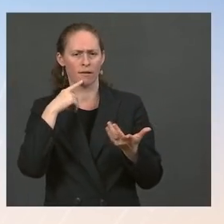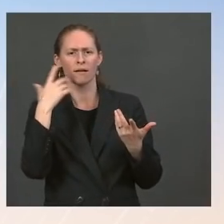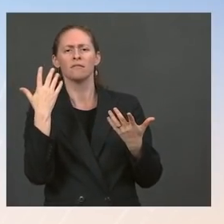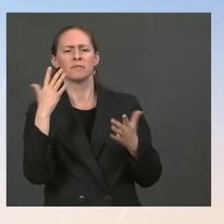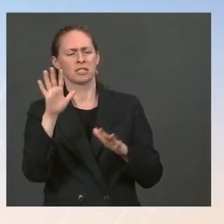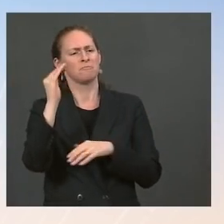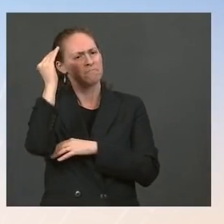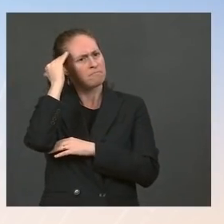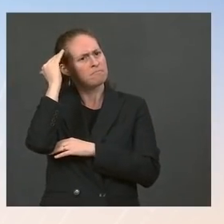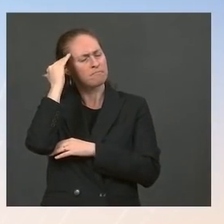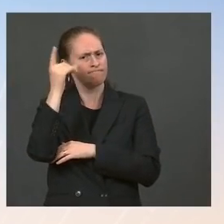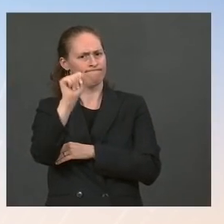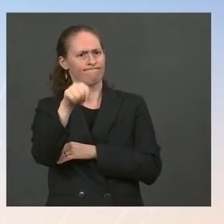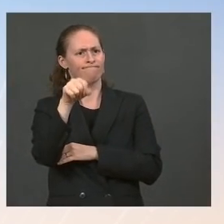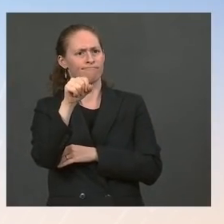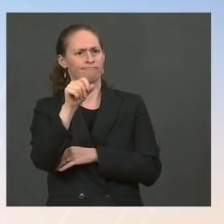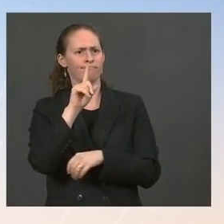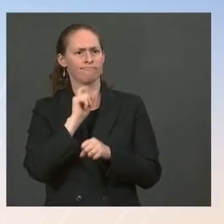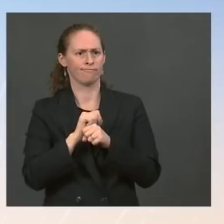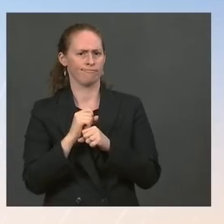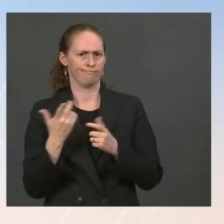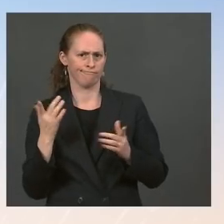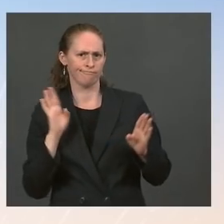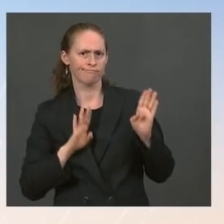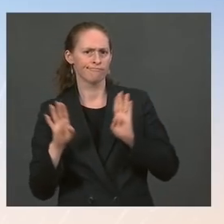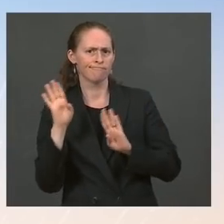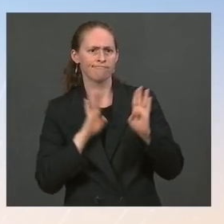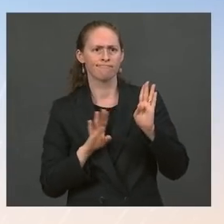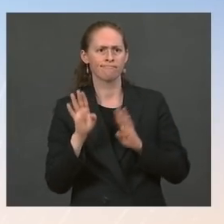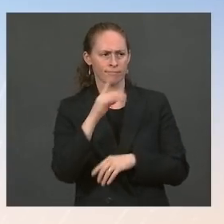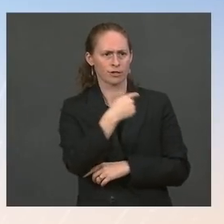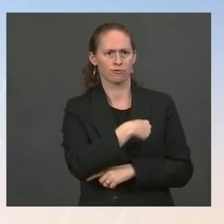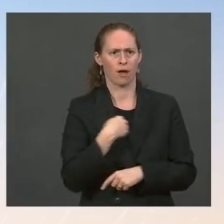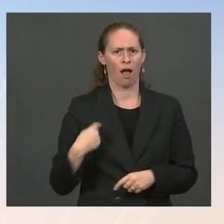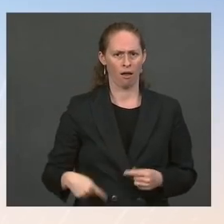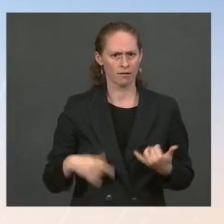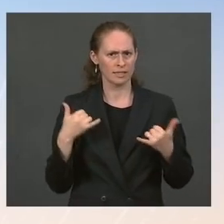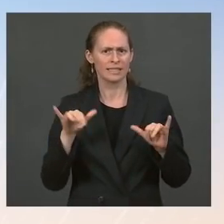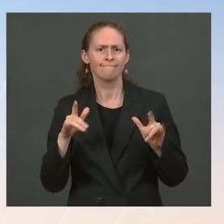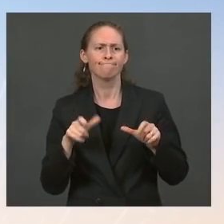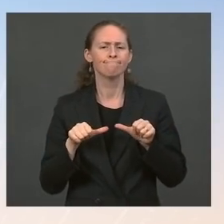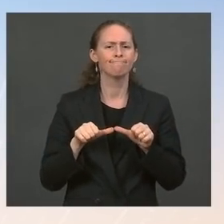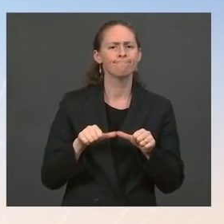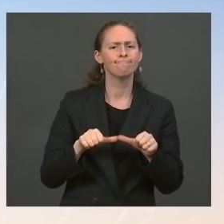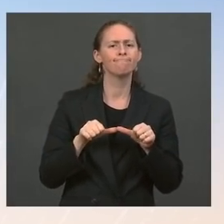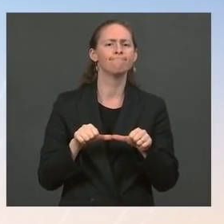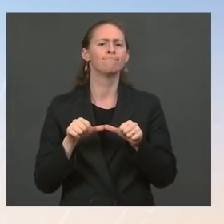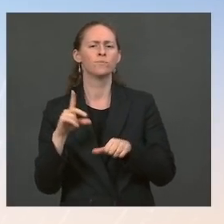that the PRC continues to pursue. And we have been consistent in our approach with China: